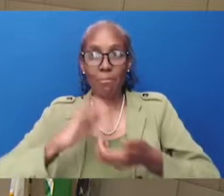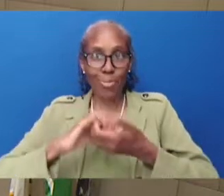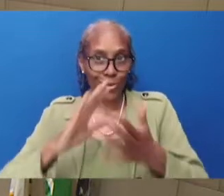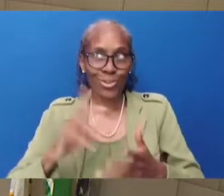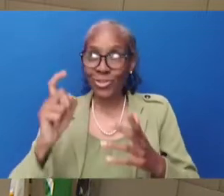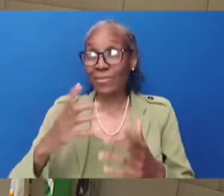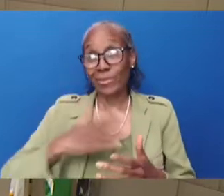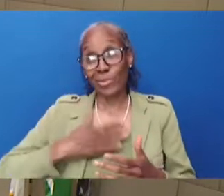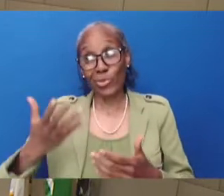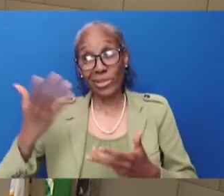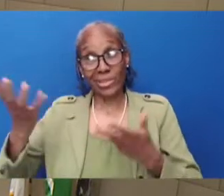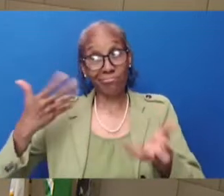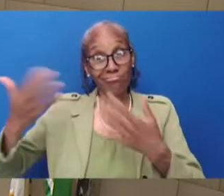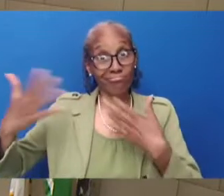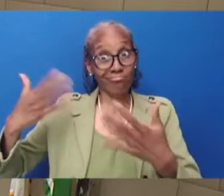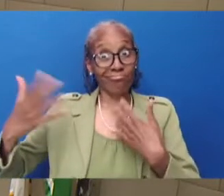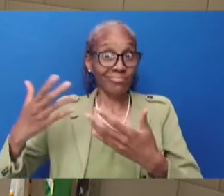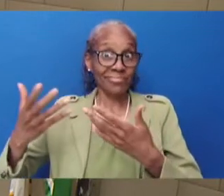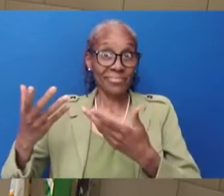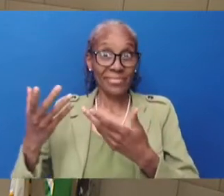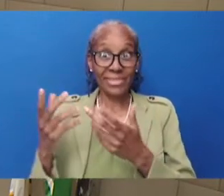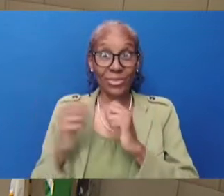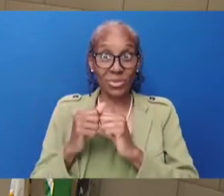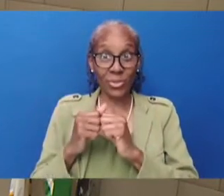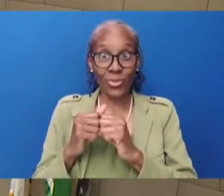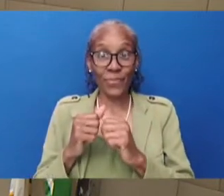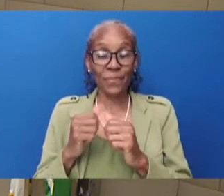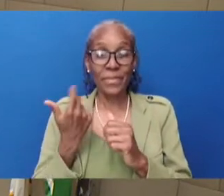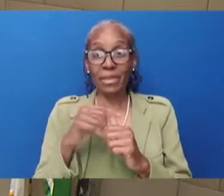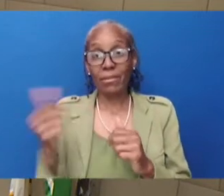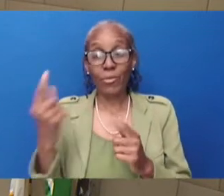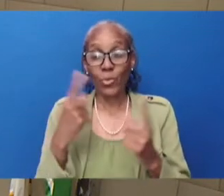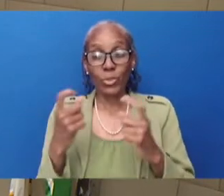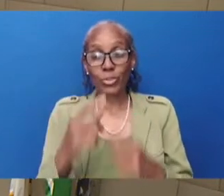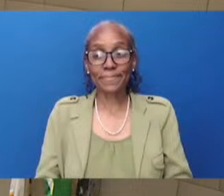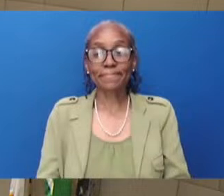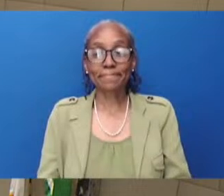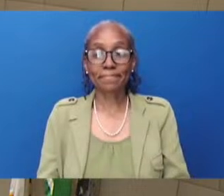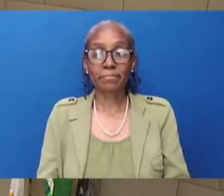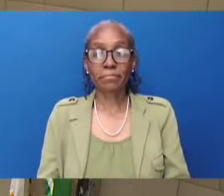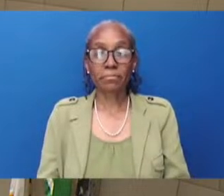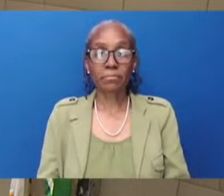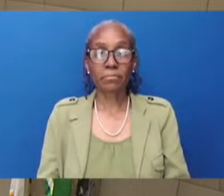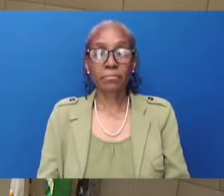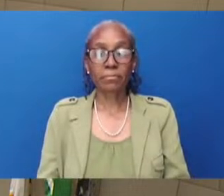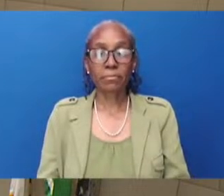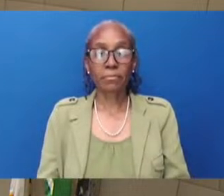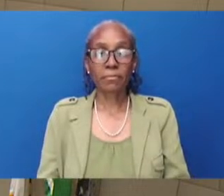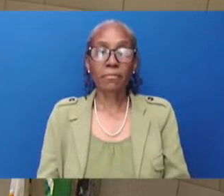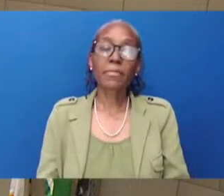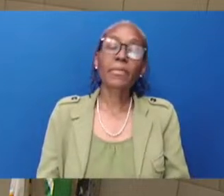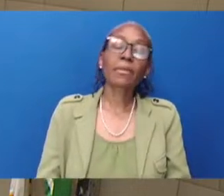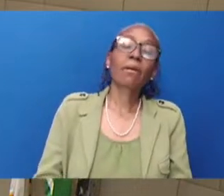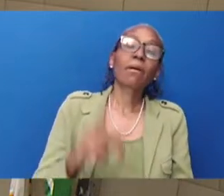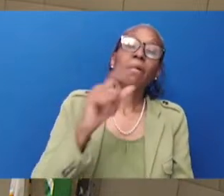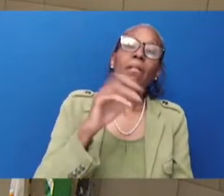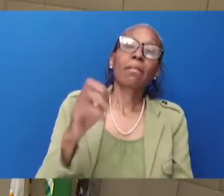I THINK HAVE WILLING PARTNERS, YOU HAVE TO HAVE A